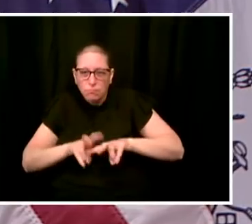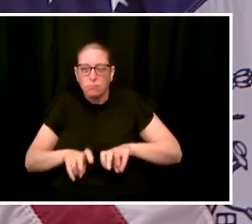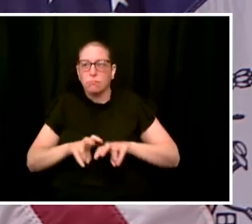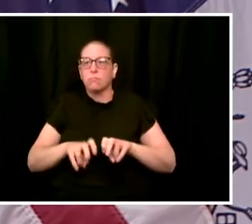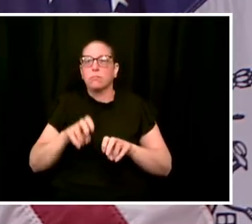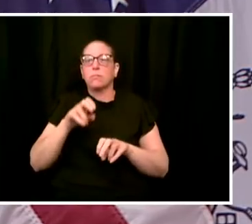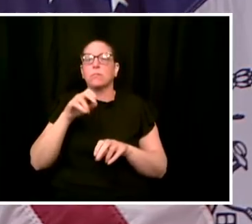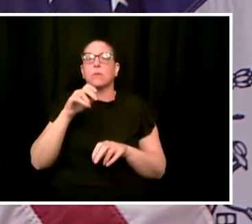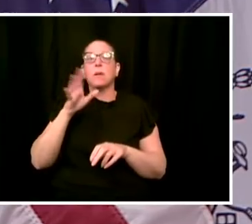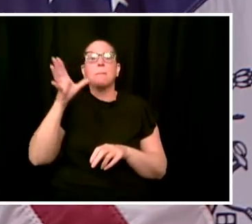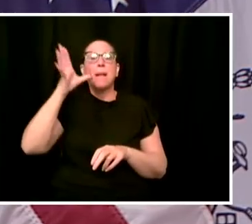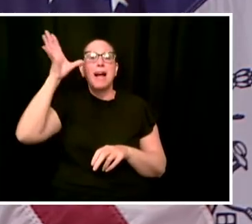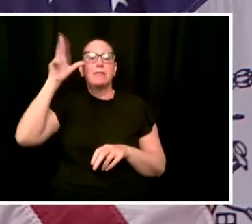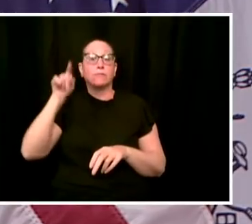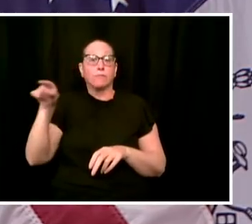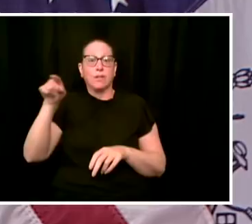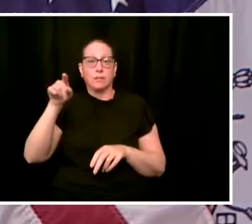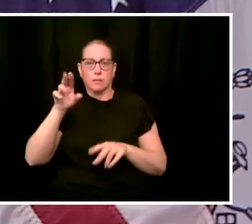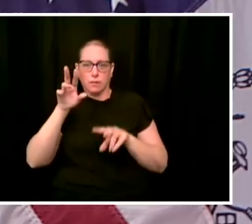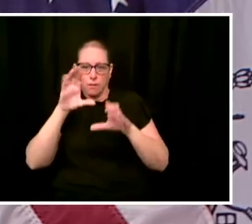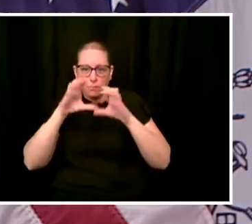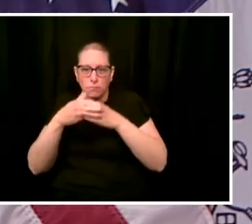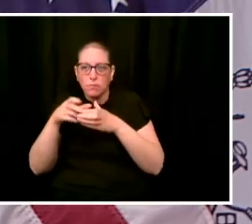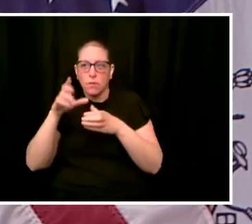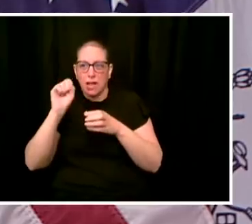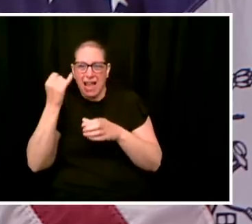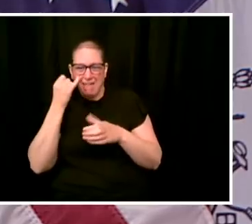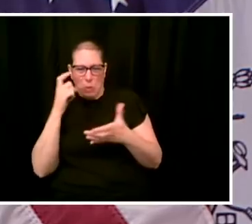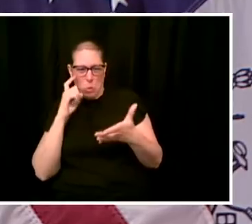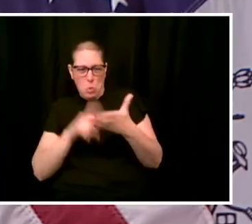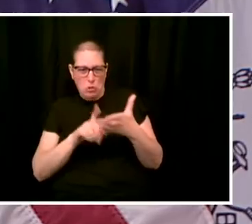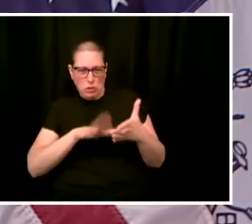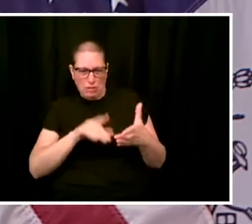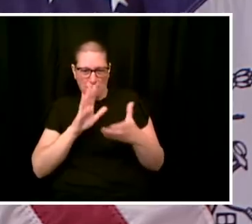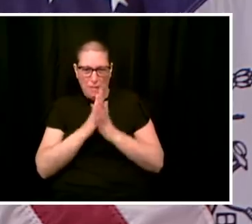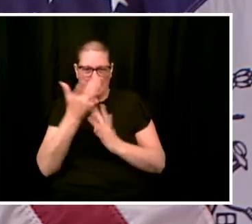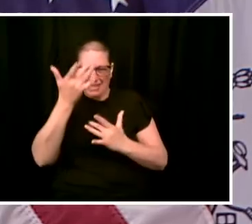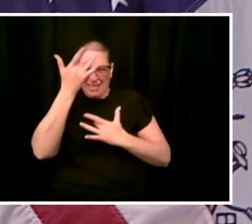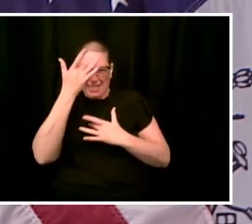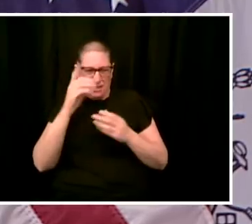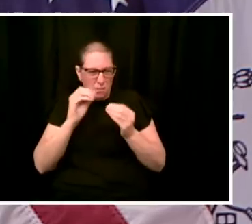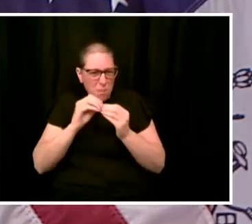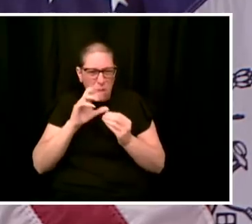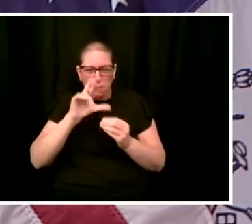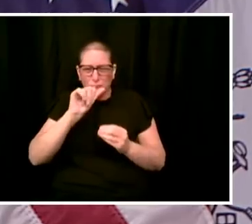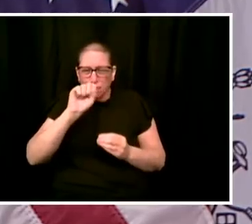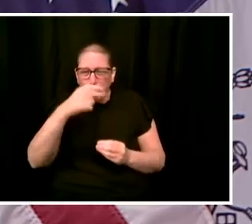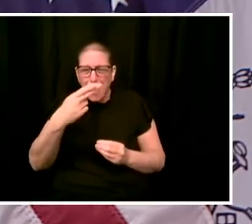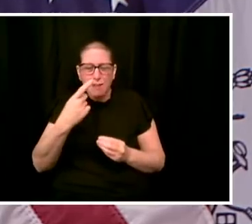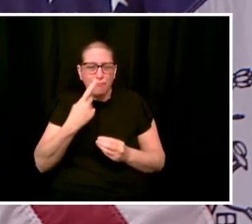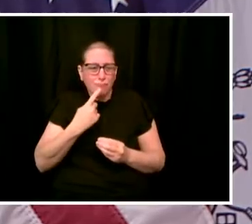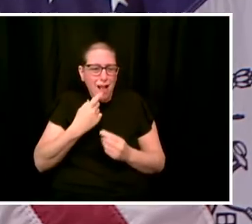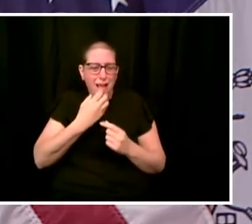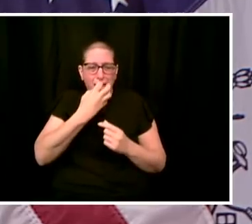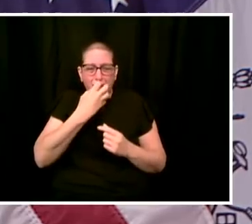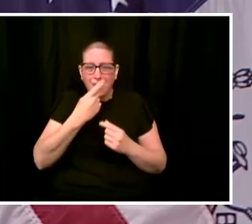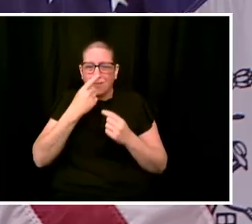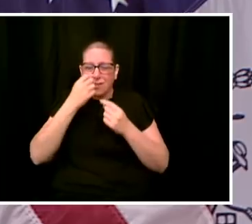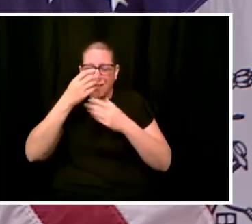FOR THOSE SYMPTOMINS DSKI AND IT STARTS WITH PARENTS AND FAMILY MEMBERS IMMEDIATELY REPORTING IF THEY